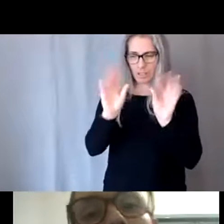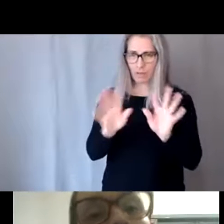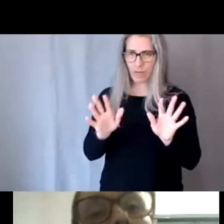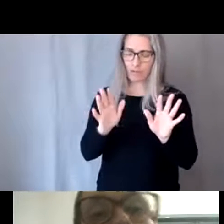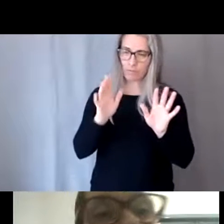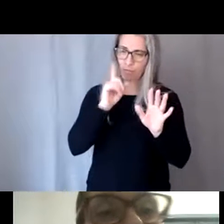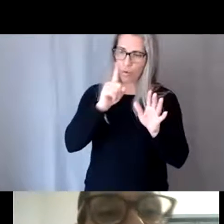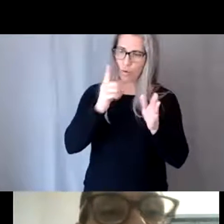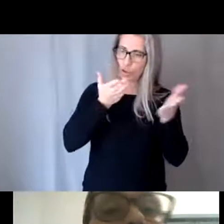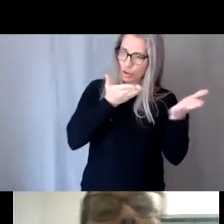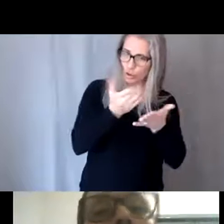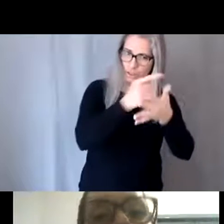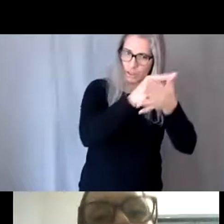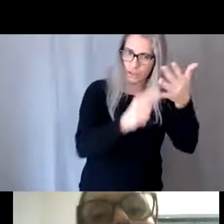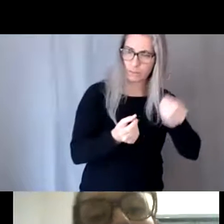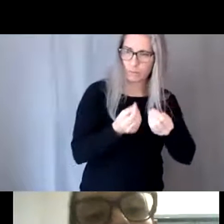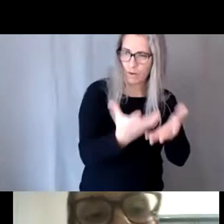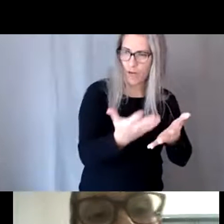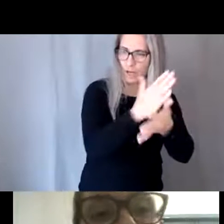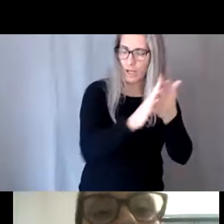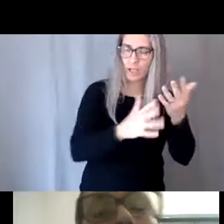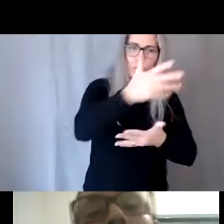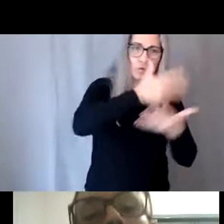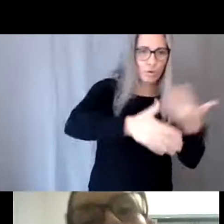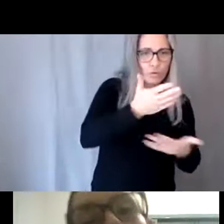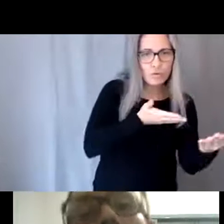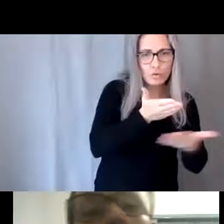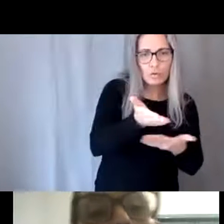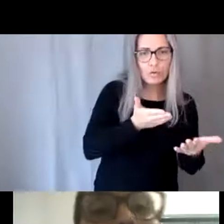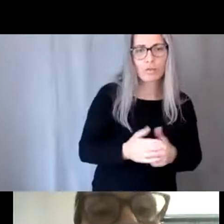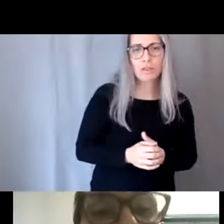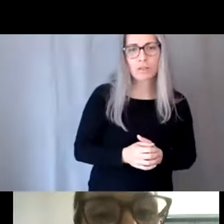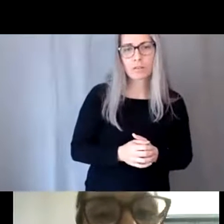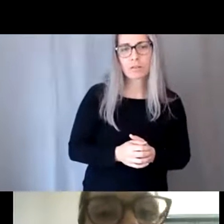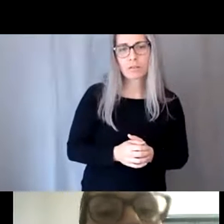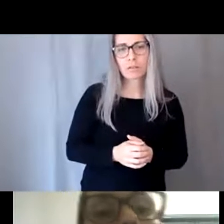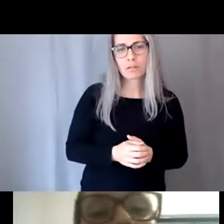health services social services to disabled people to persons with